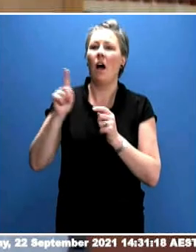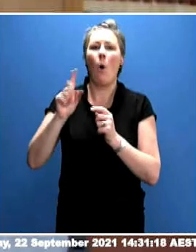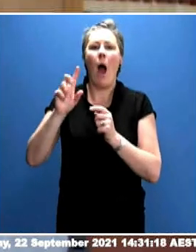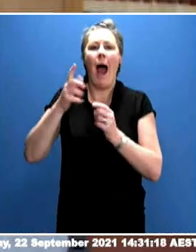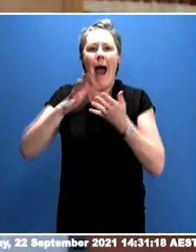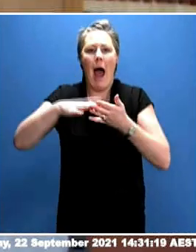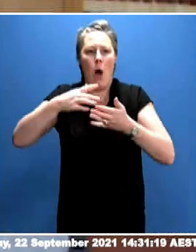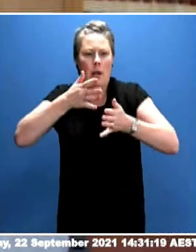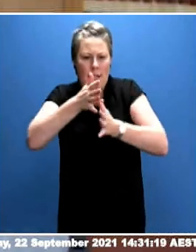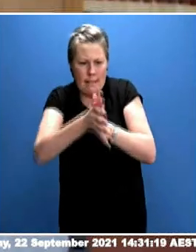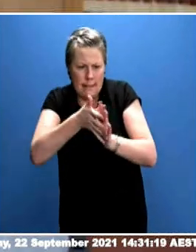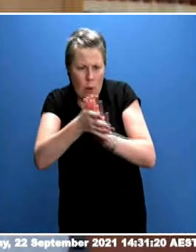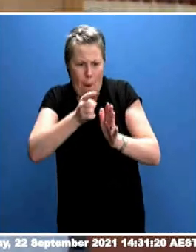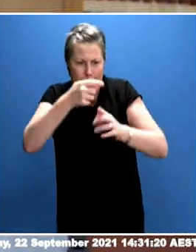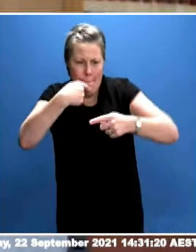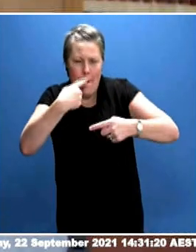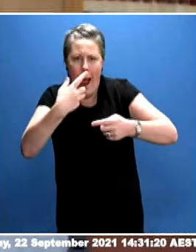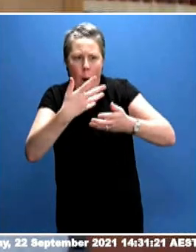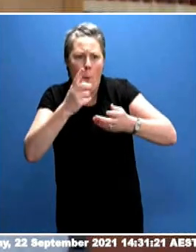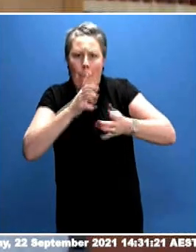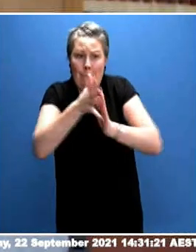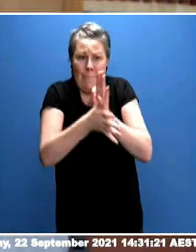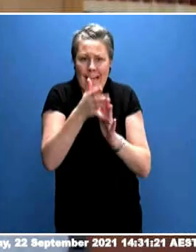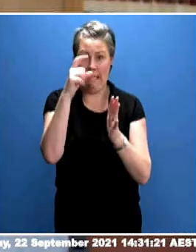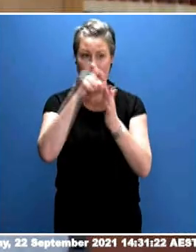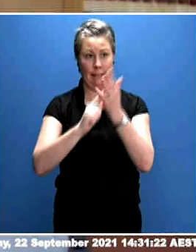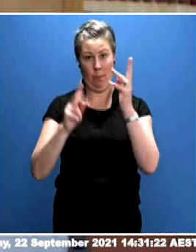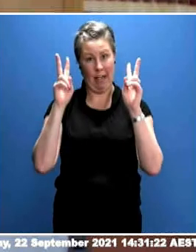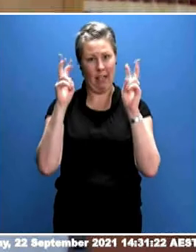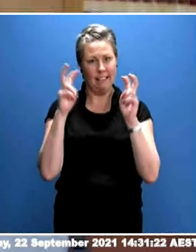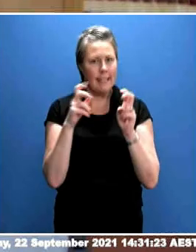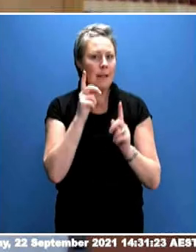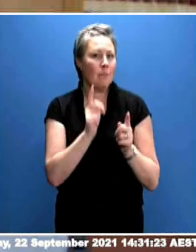So I appreciate that definitions change over time, and information that the case worker has.